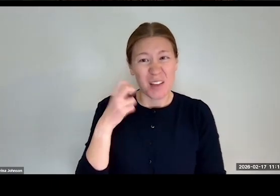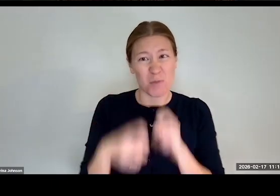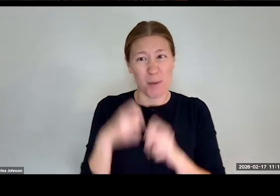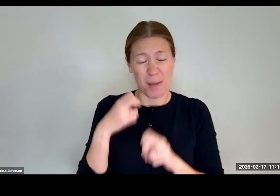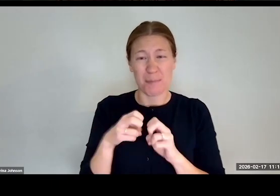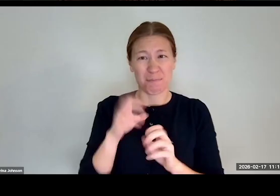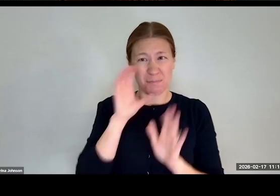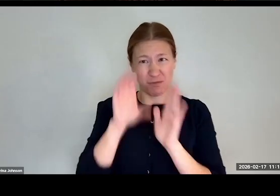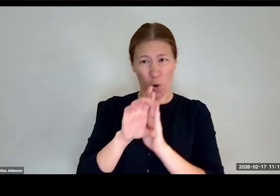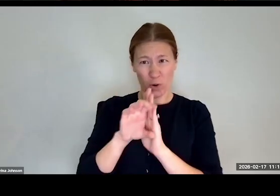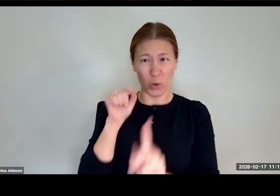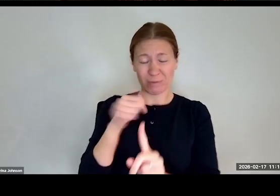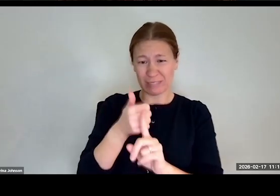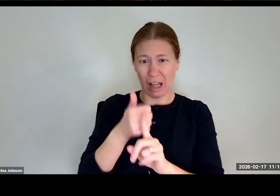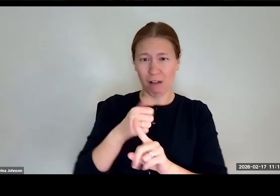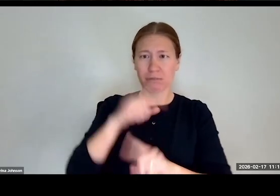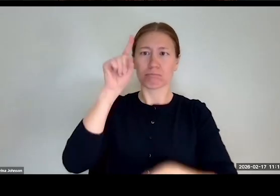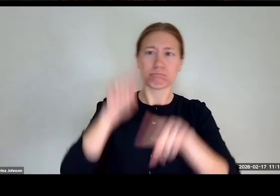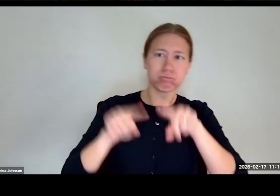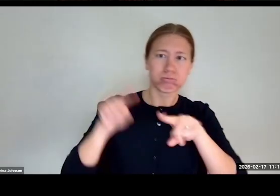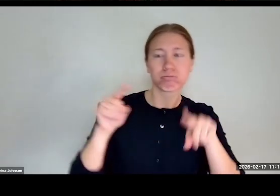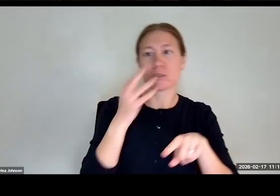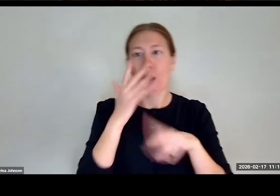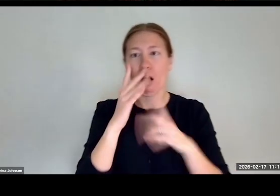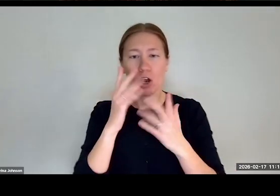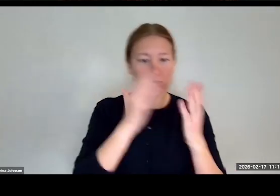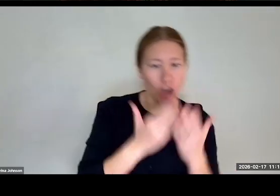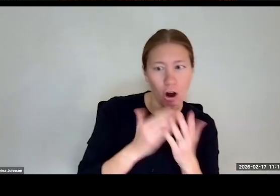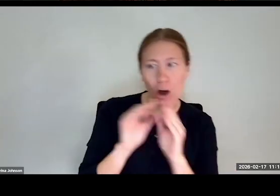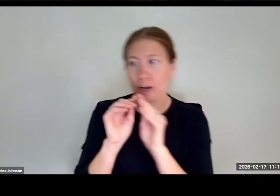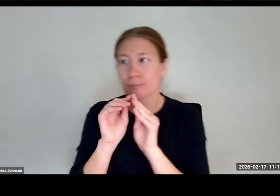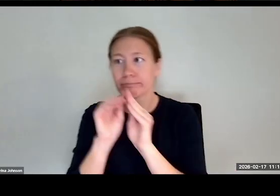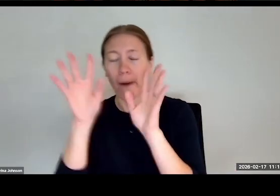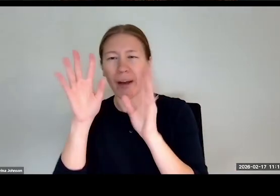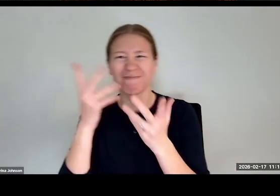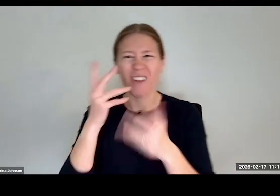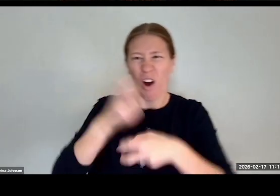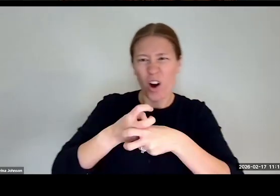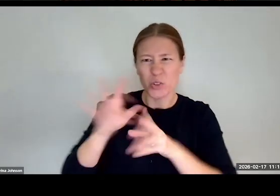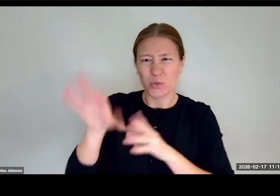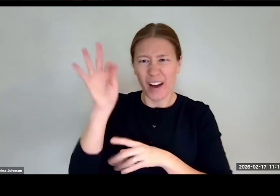and so some colors might be brighter or darker than others and it's really hard to find a text color that's going